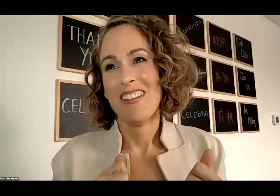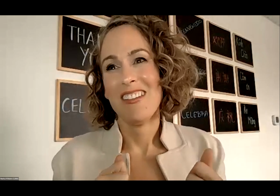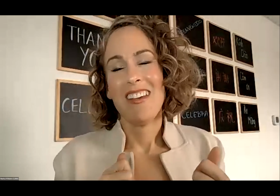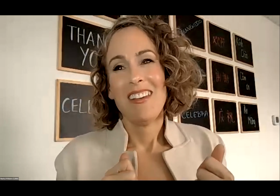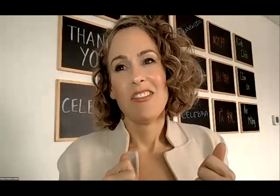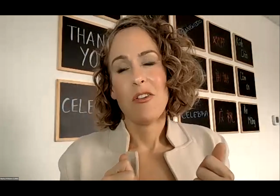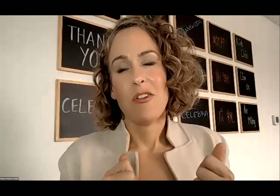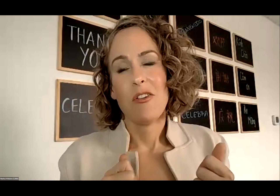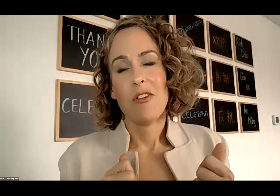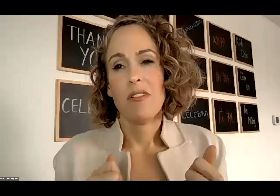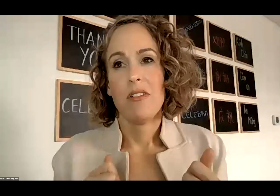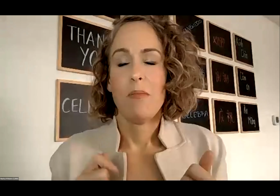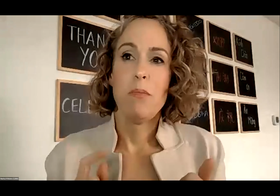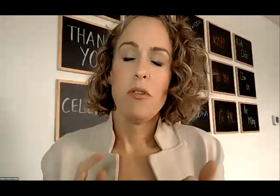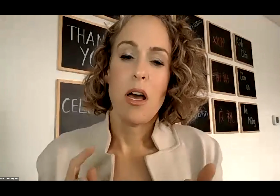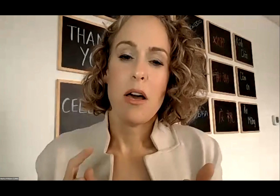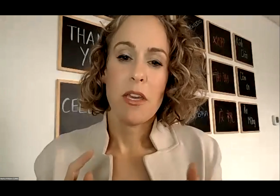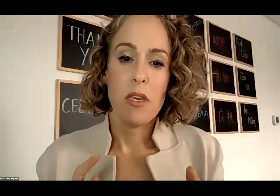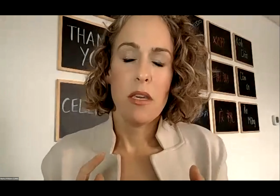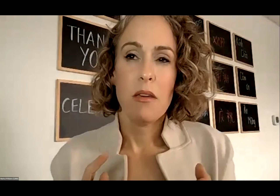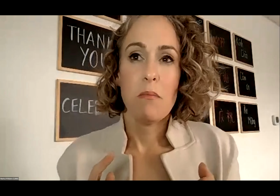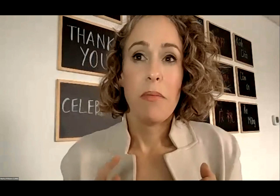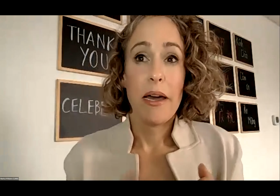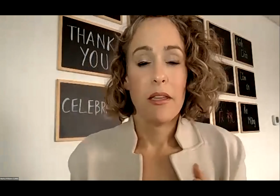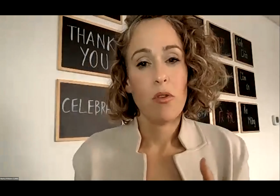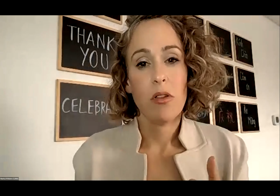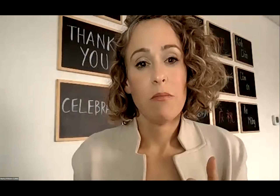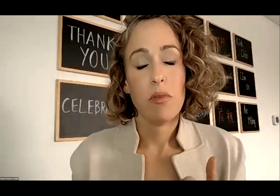And so there people can be bilingual employees